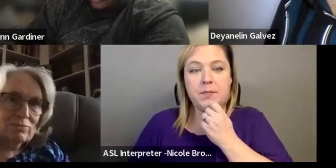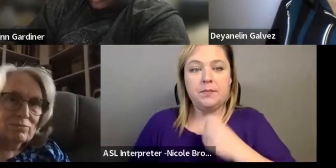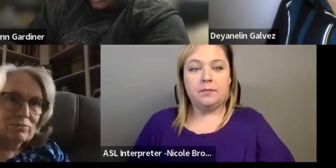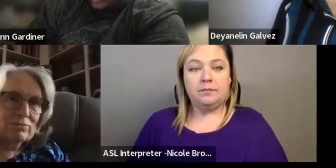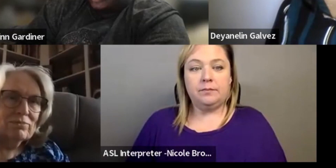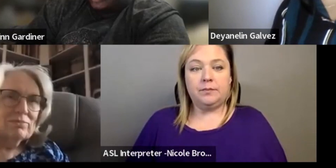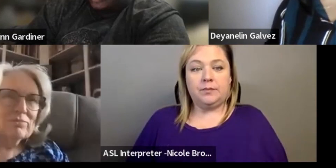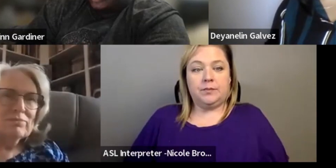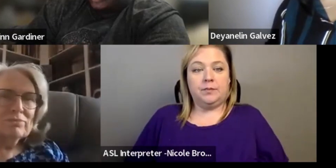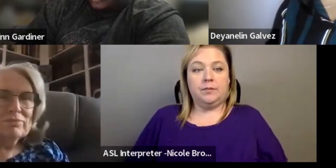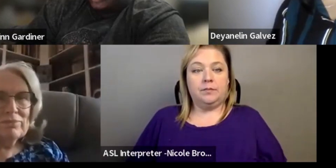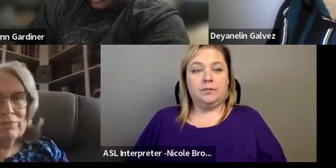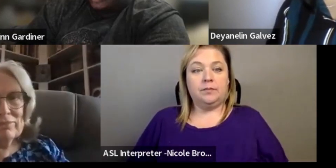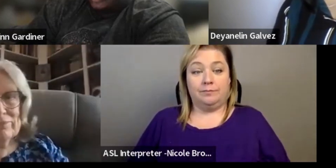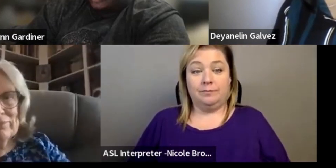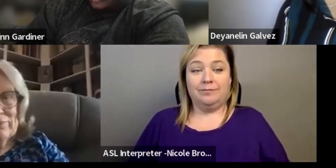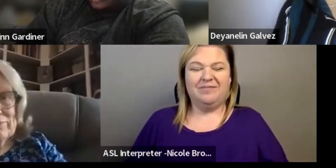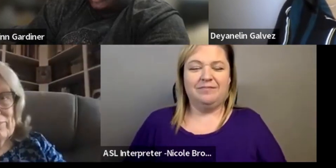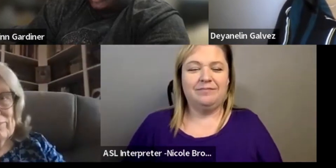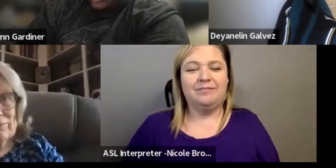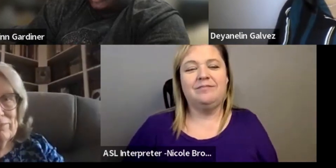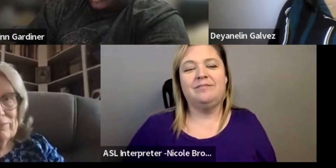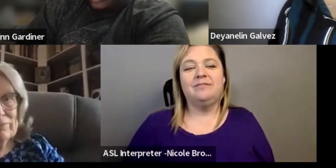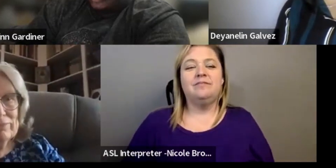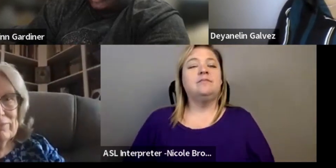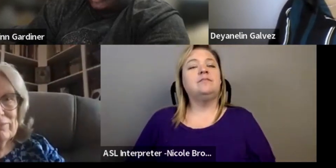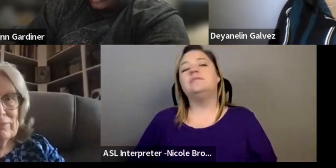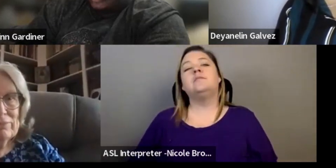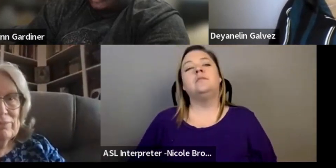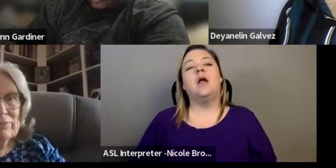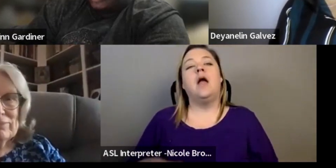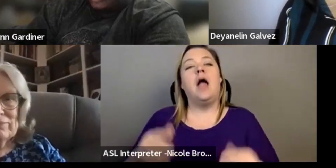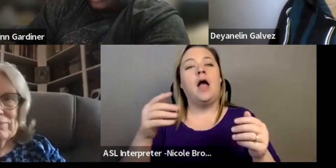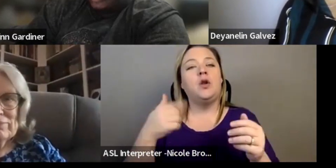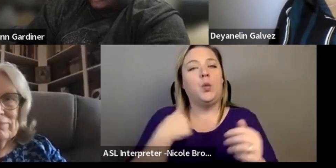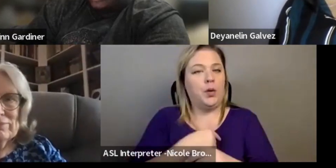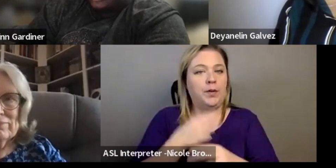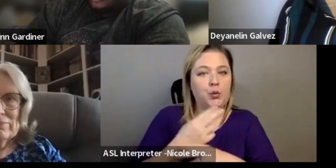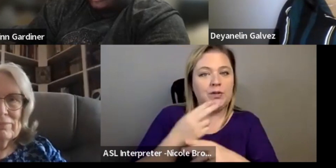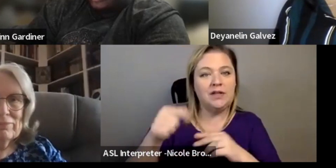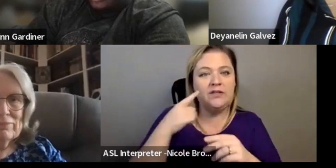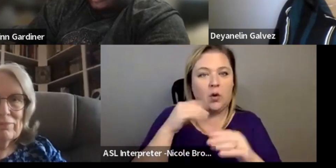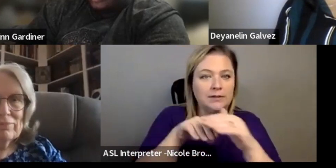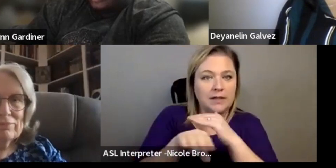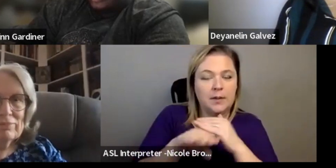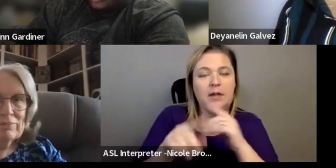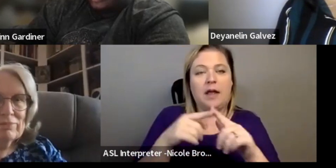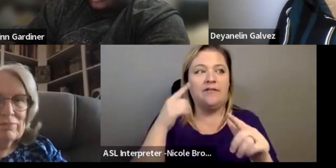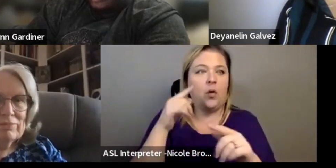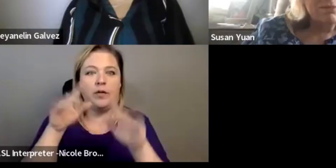and for our F our transcript afterwards, I will try to remember to do this as well. If